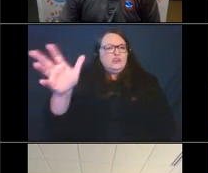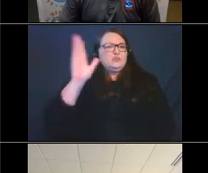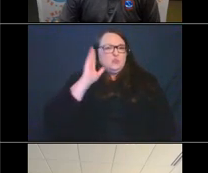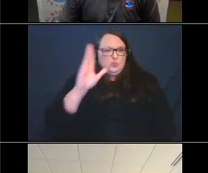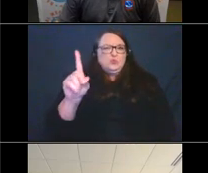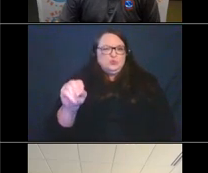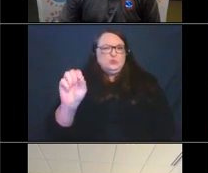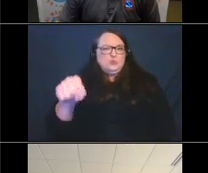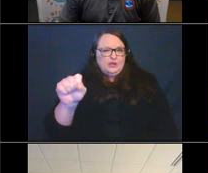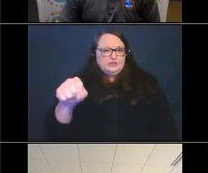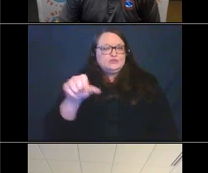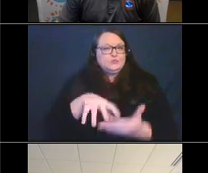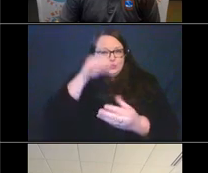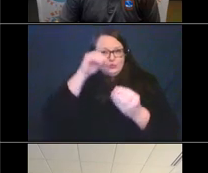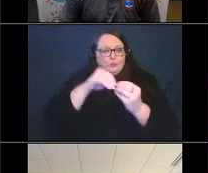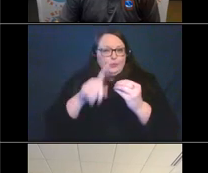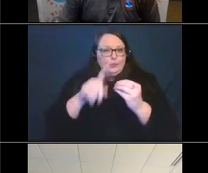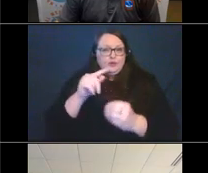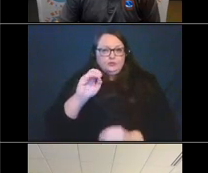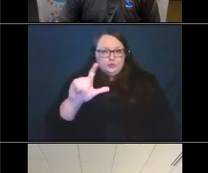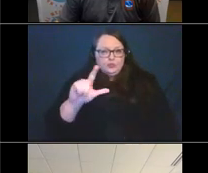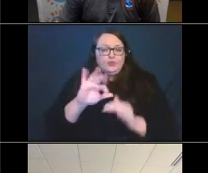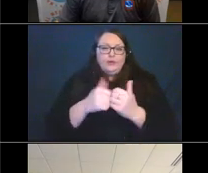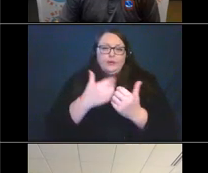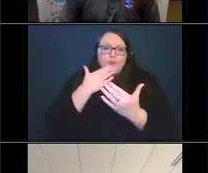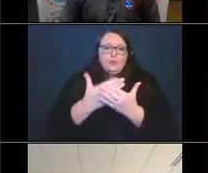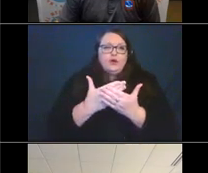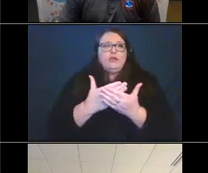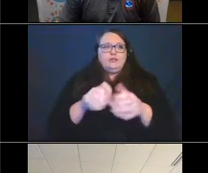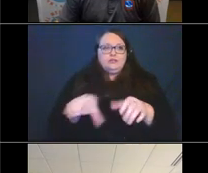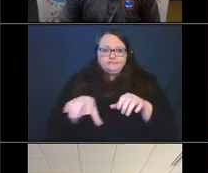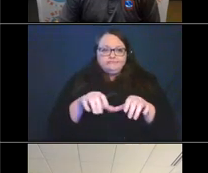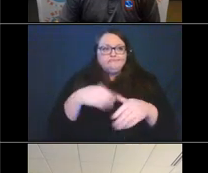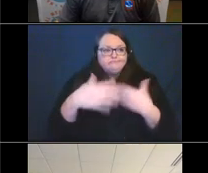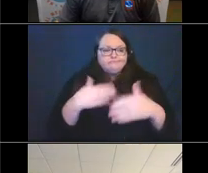we learn more about the tool and how well it performs, and when we know, of course, look